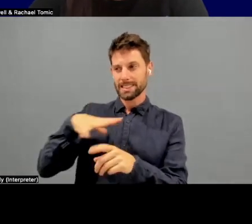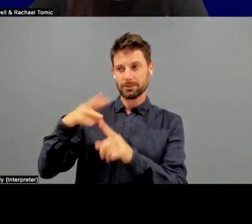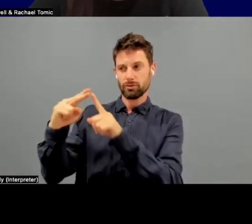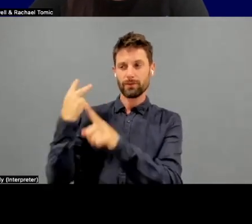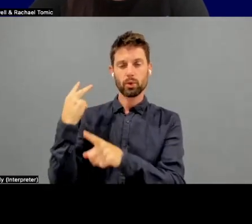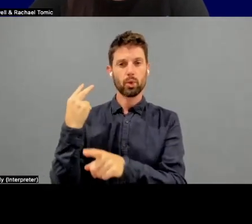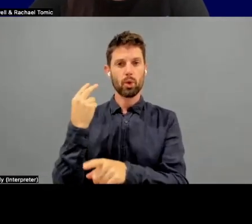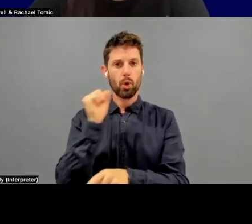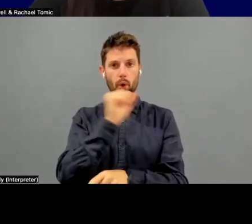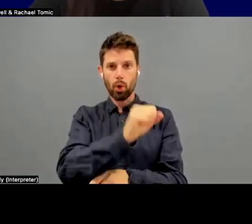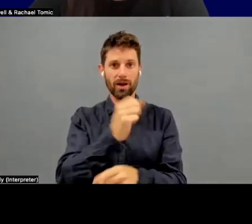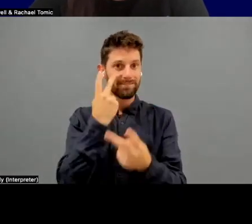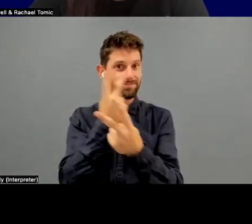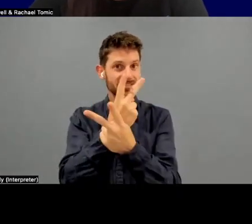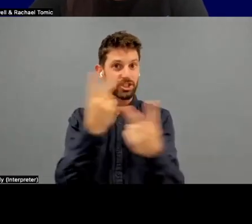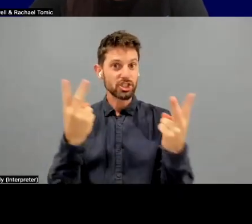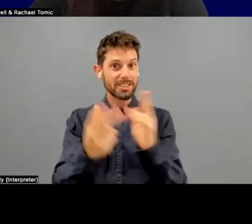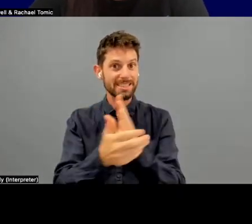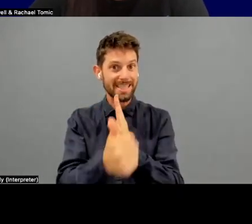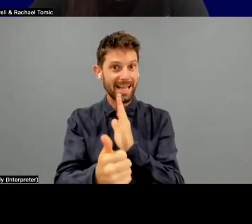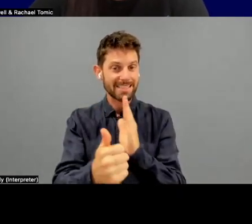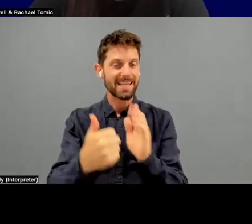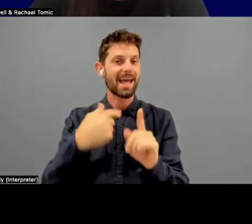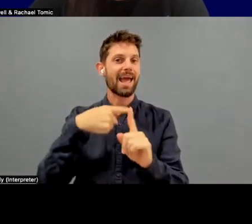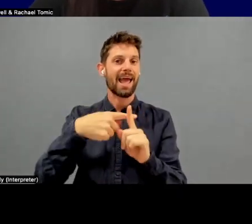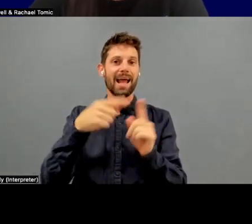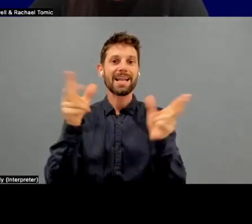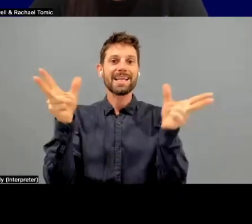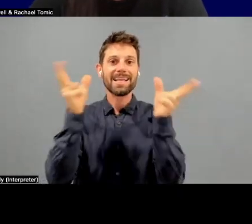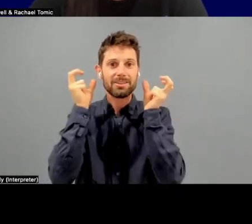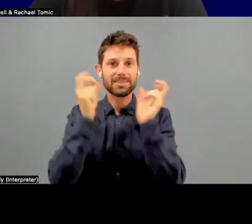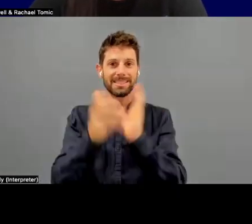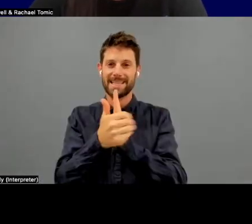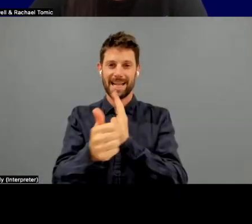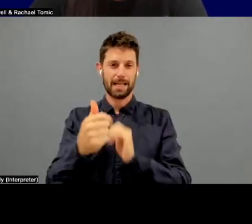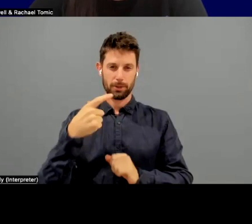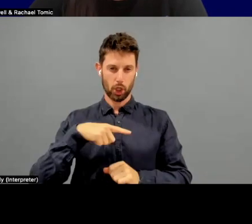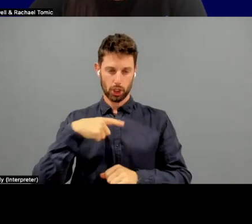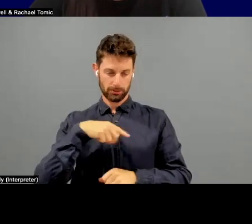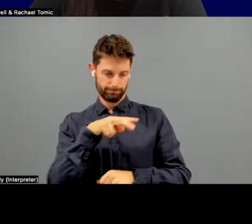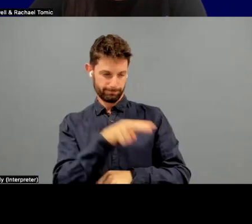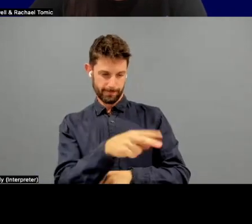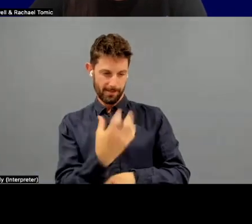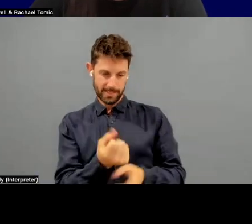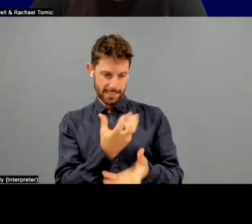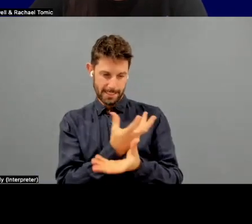hearing skills because it just felt like there was something that wasn't quite happening for